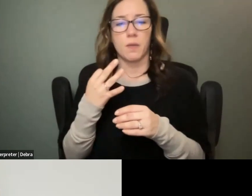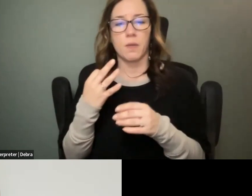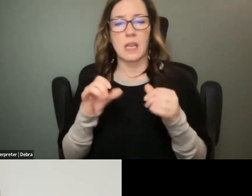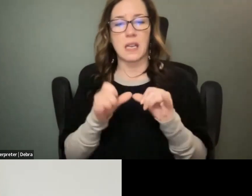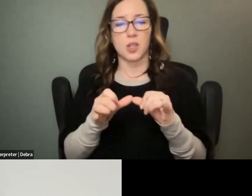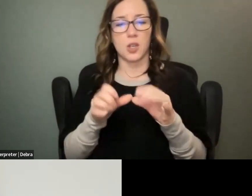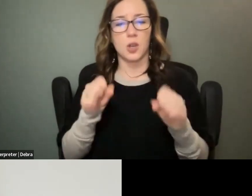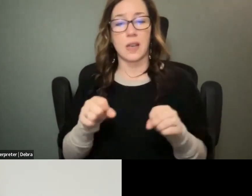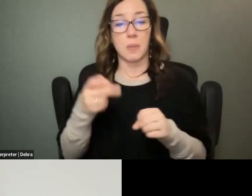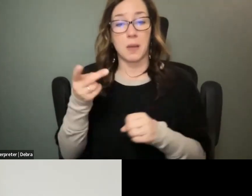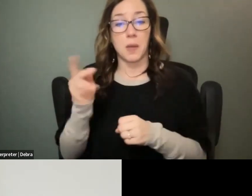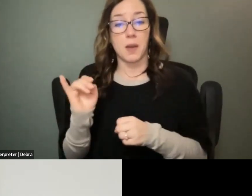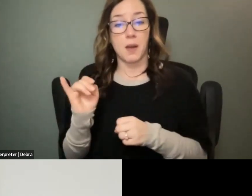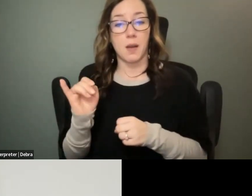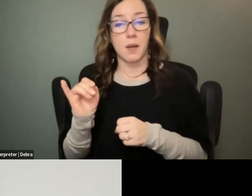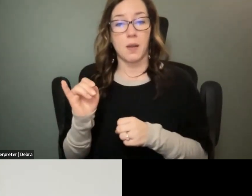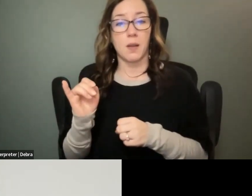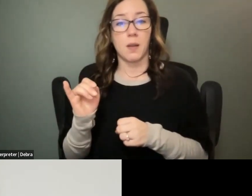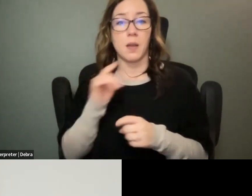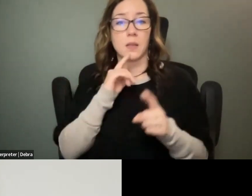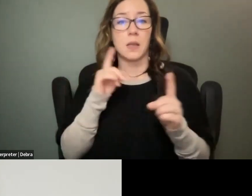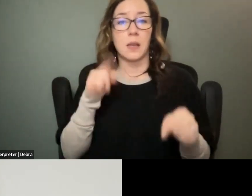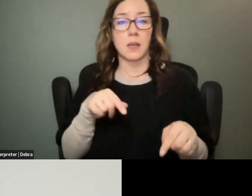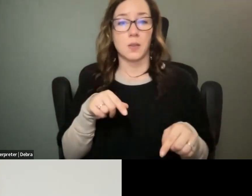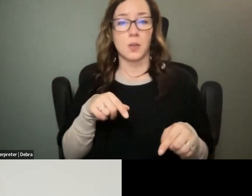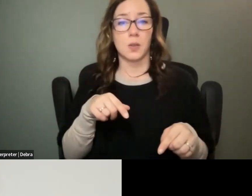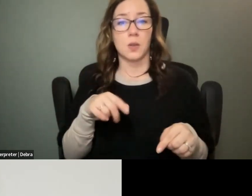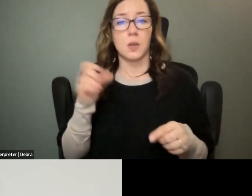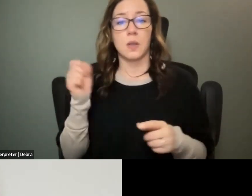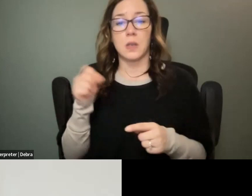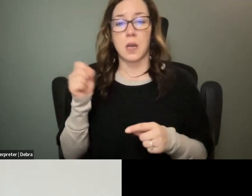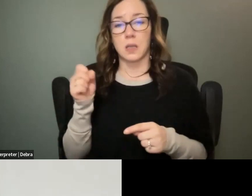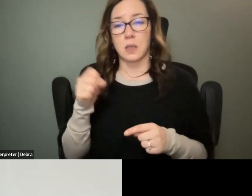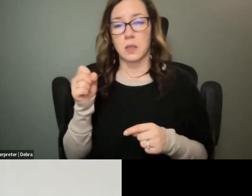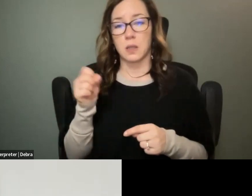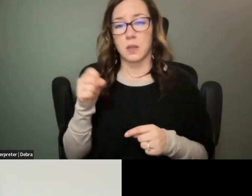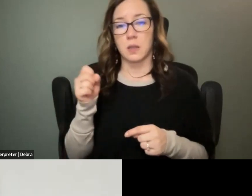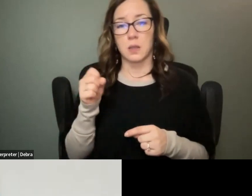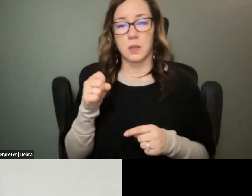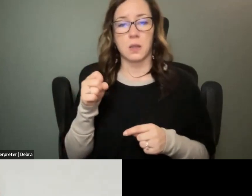be a PI and to answer that question is